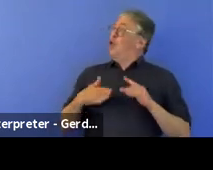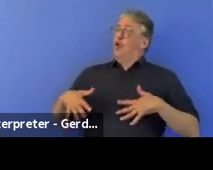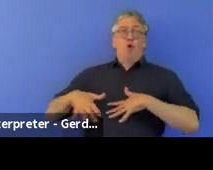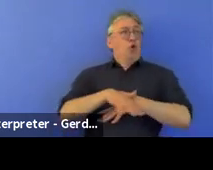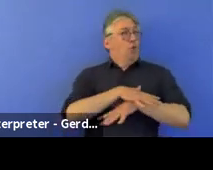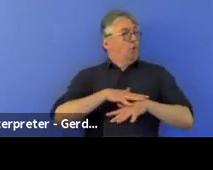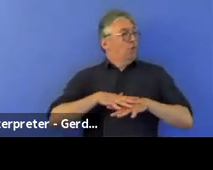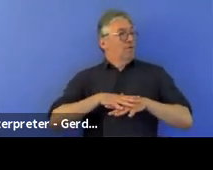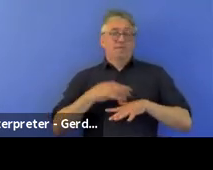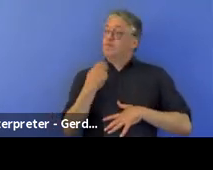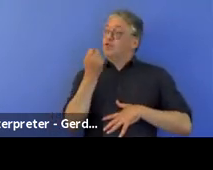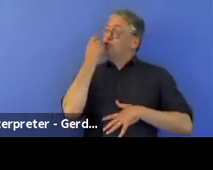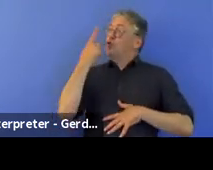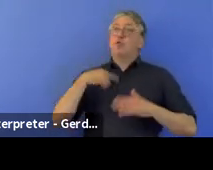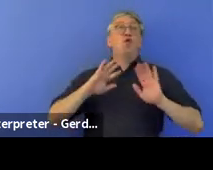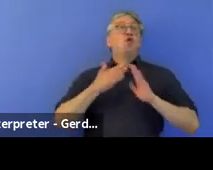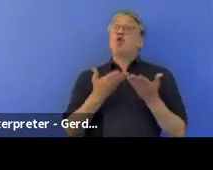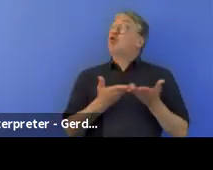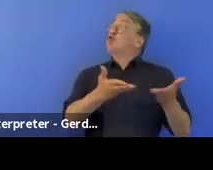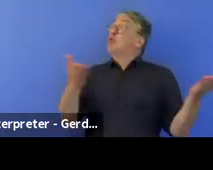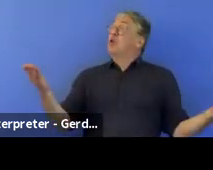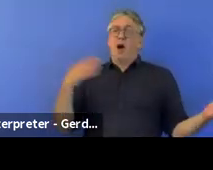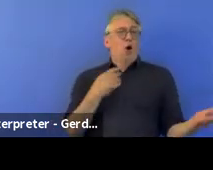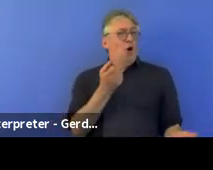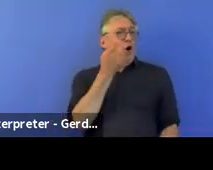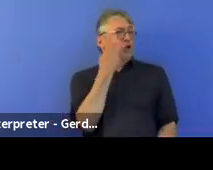understanding of ourselves, communities and societies.